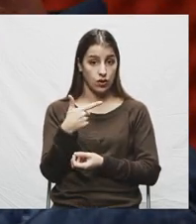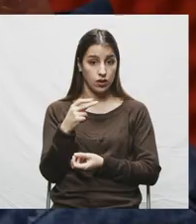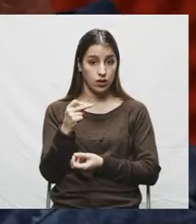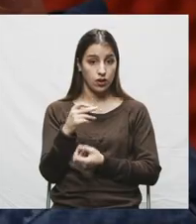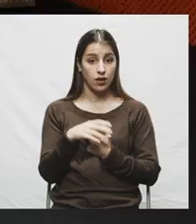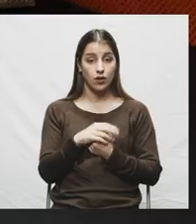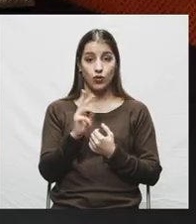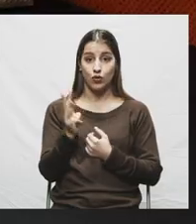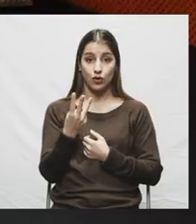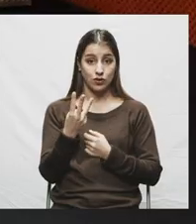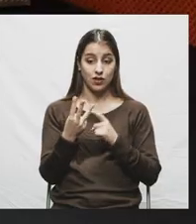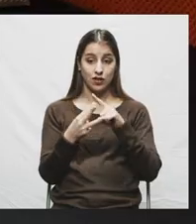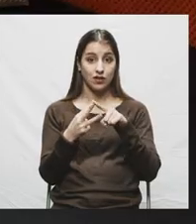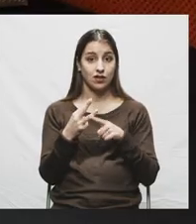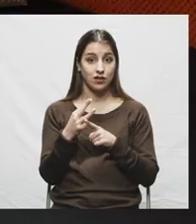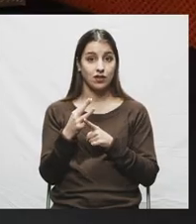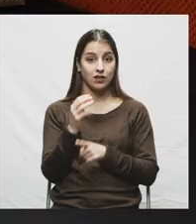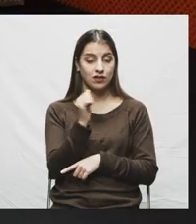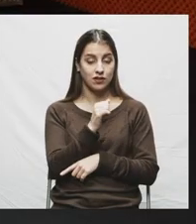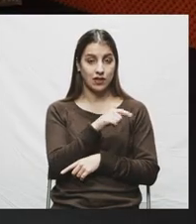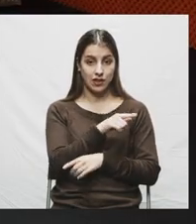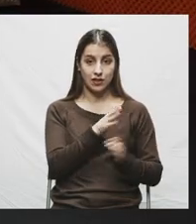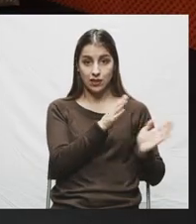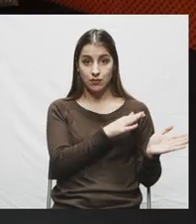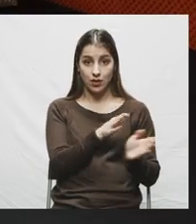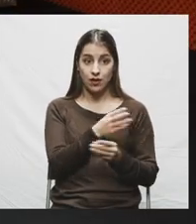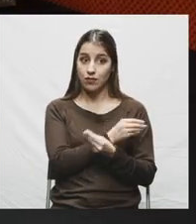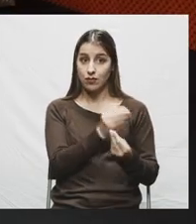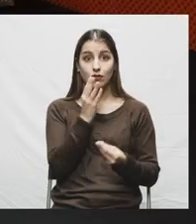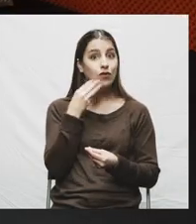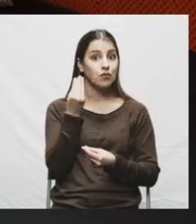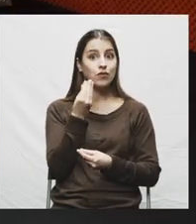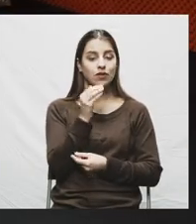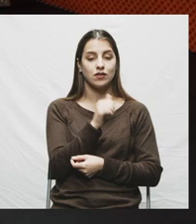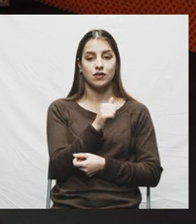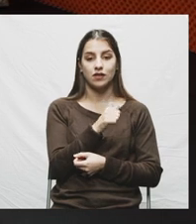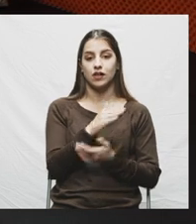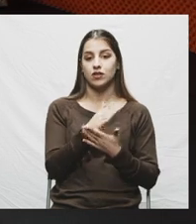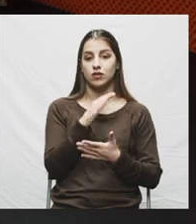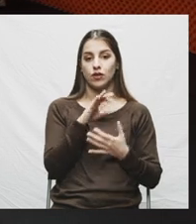Exactly. The famous trio during that season, right? The famous trio. It’s really famous… — From 1991.